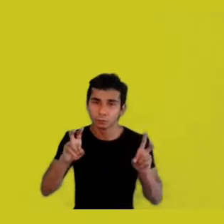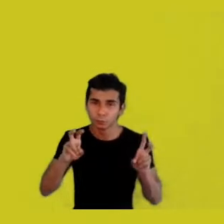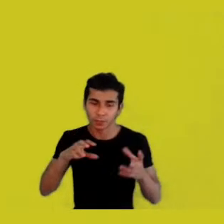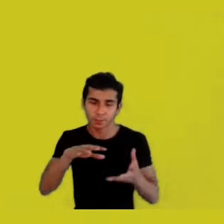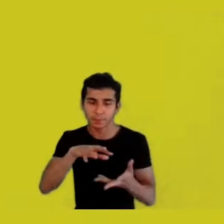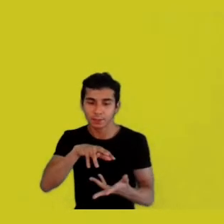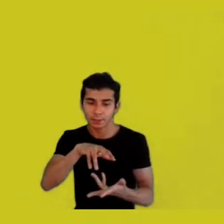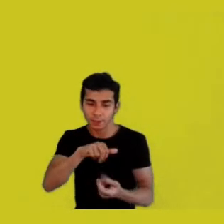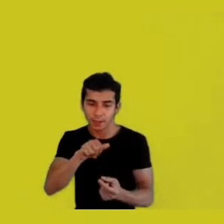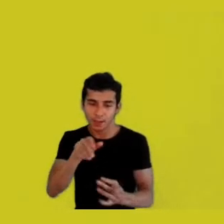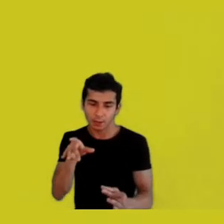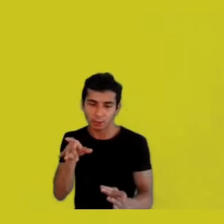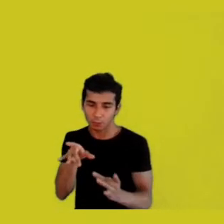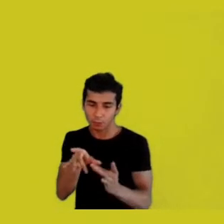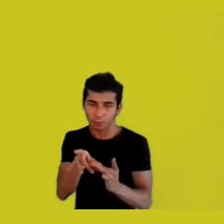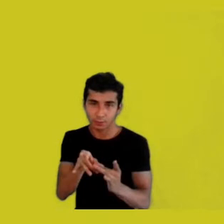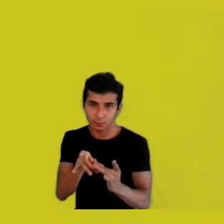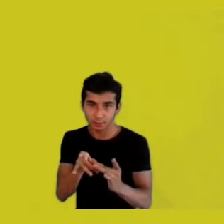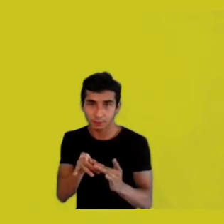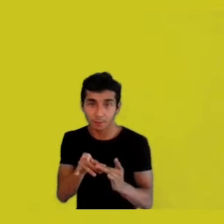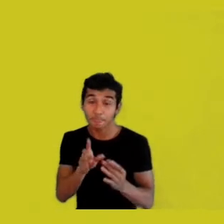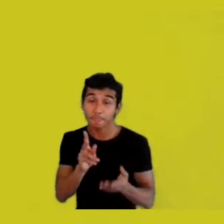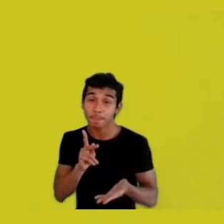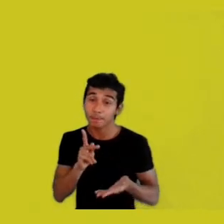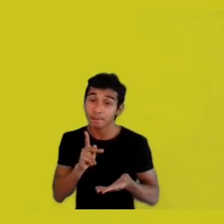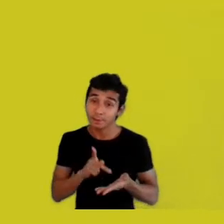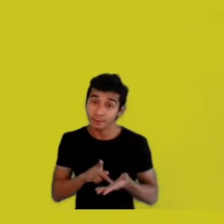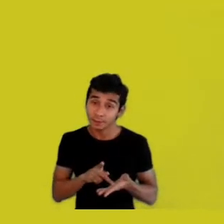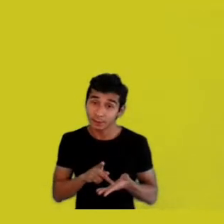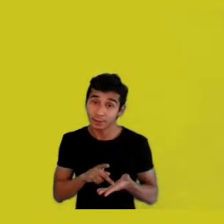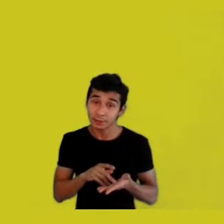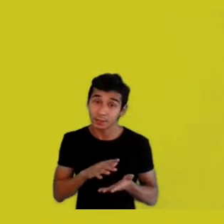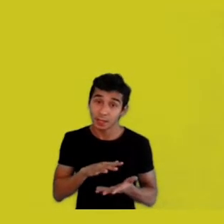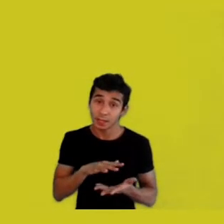Actually Earth is, in my view, leaving.